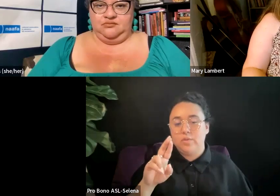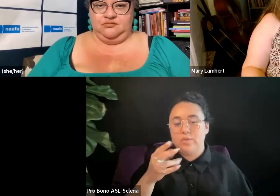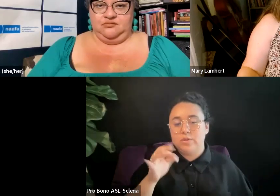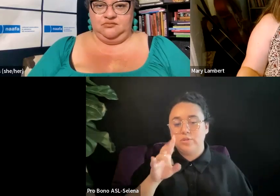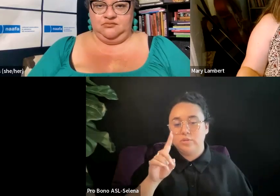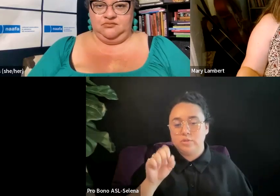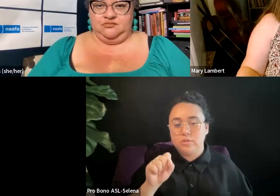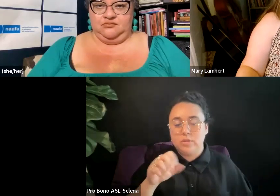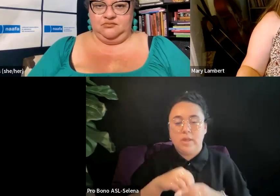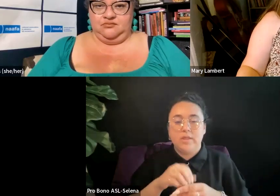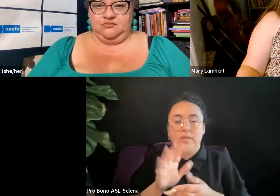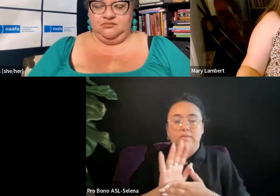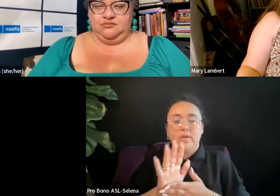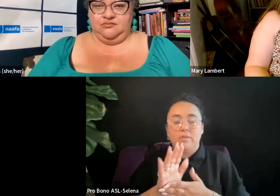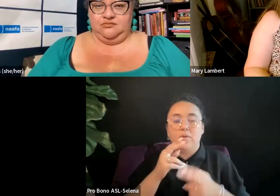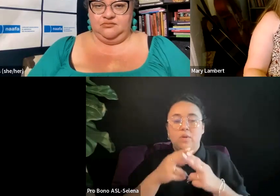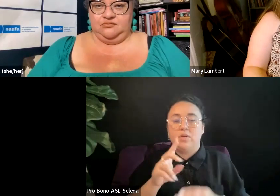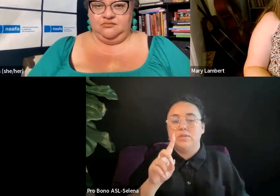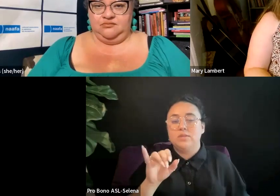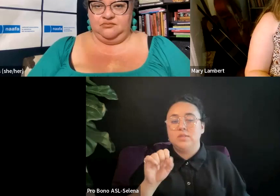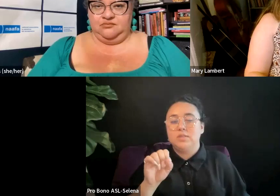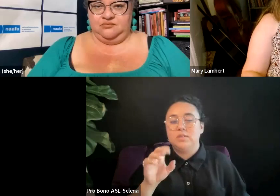in that film Disclosure about Transphobia